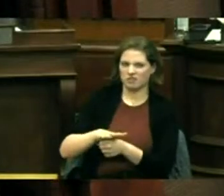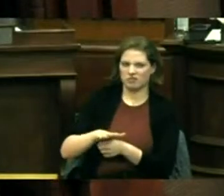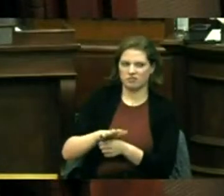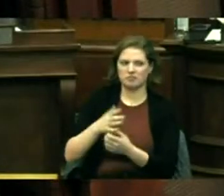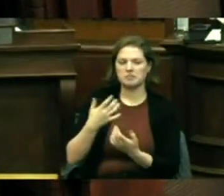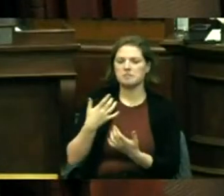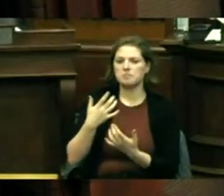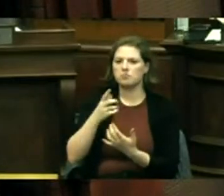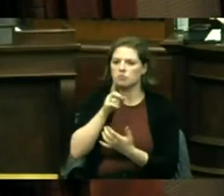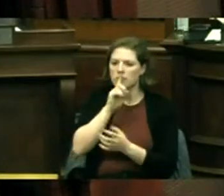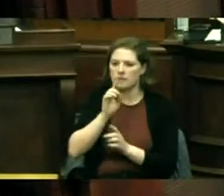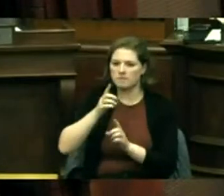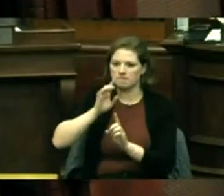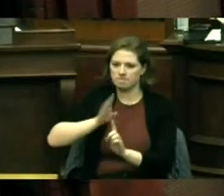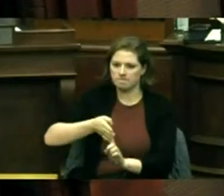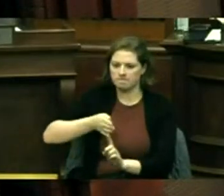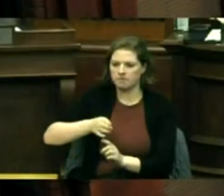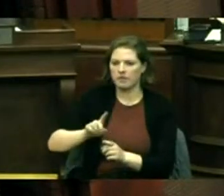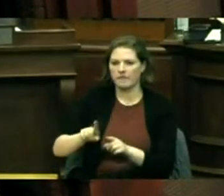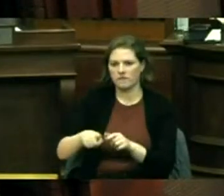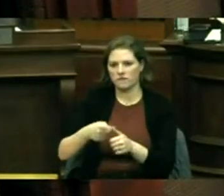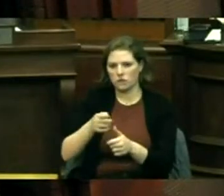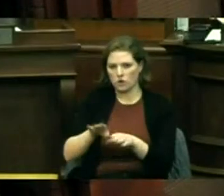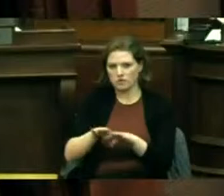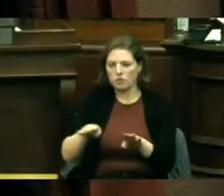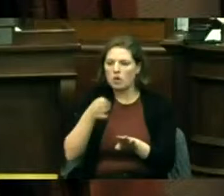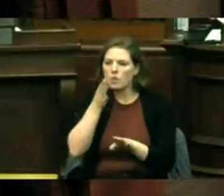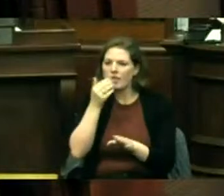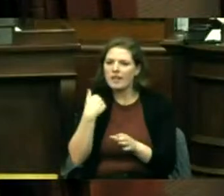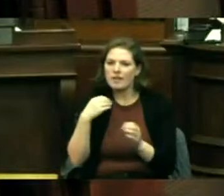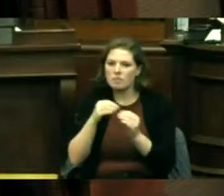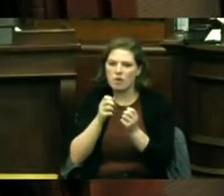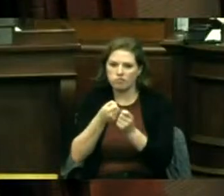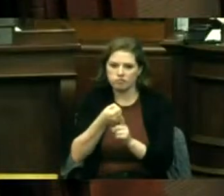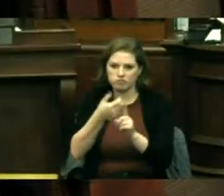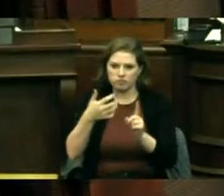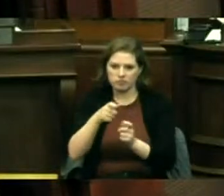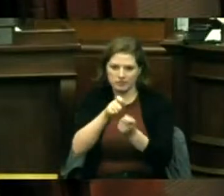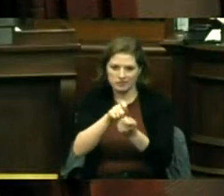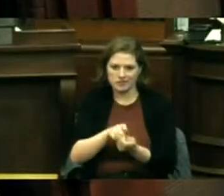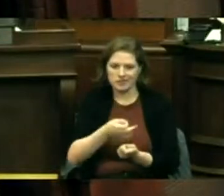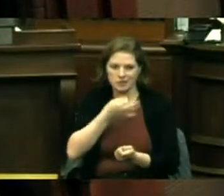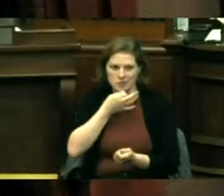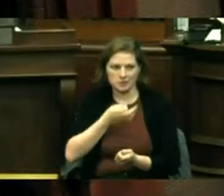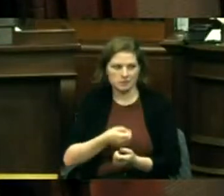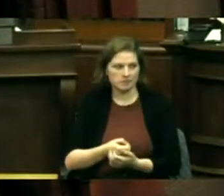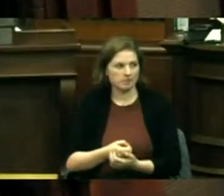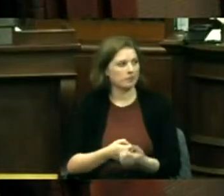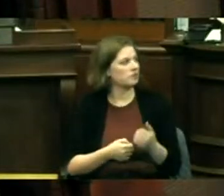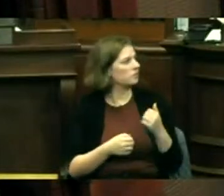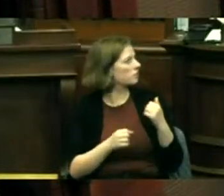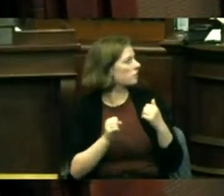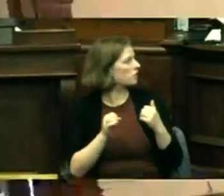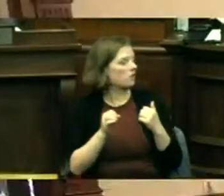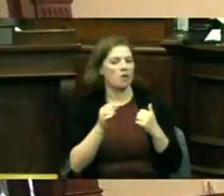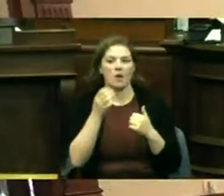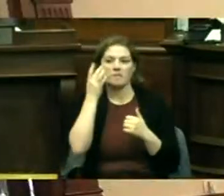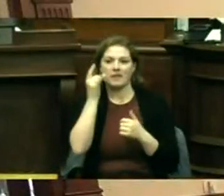by the HR office. And then mainly on the first floor. But